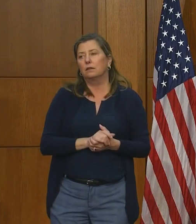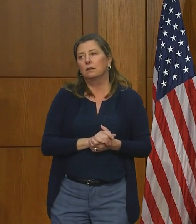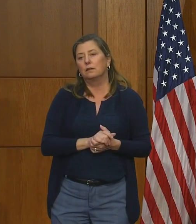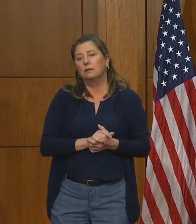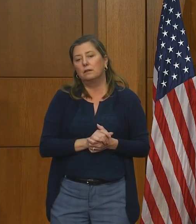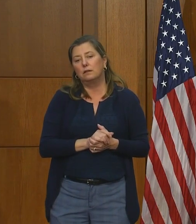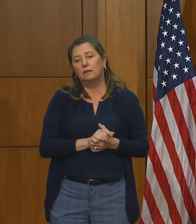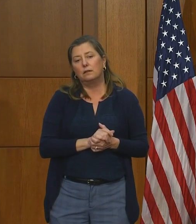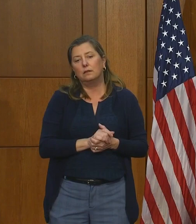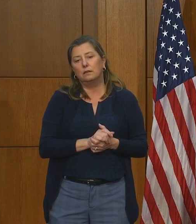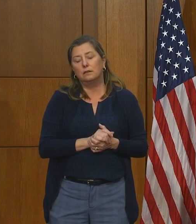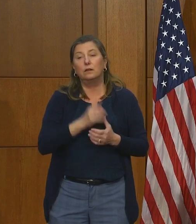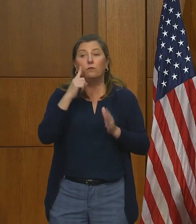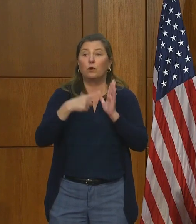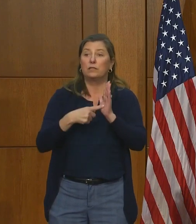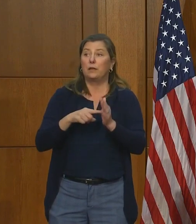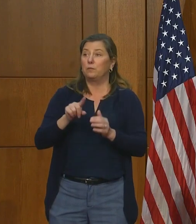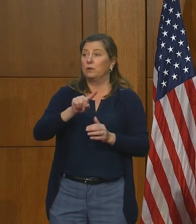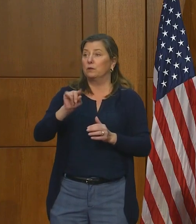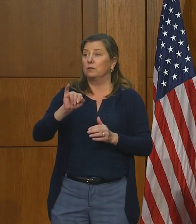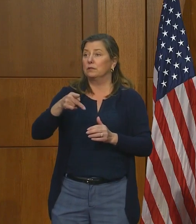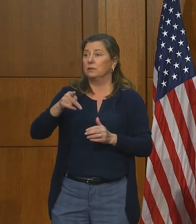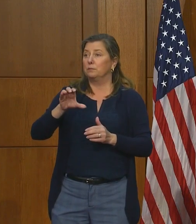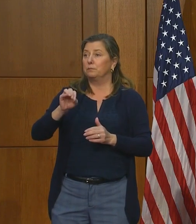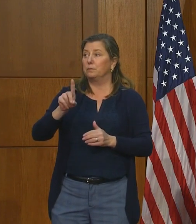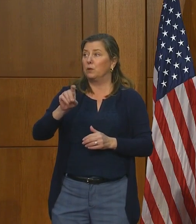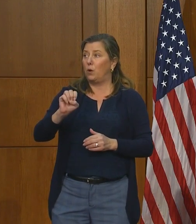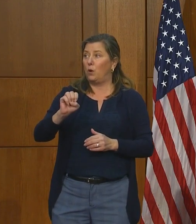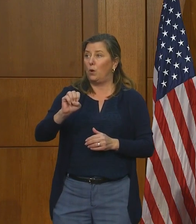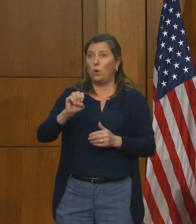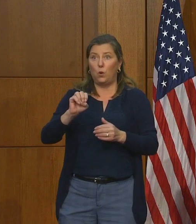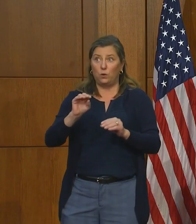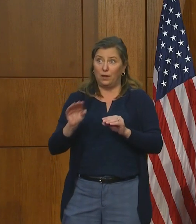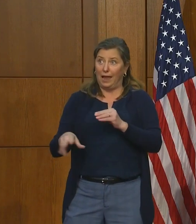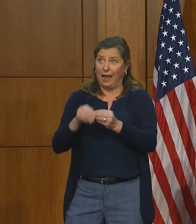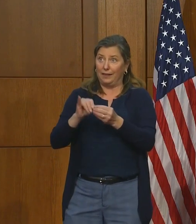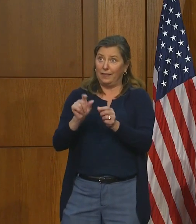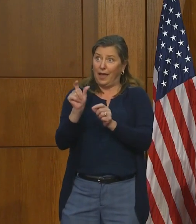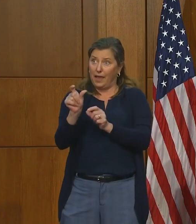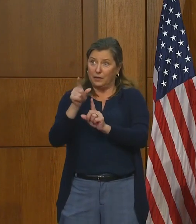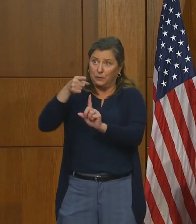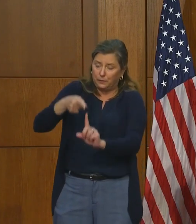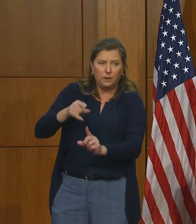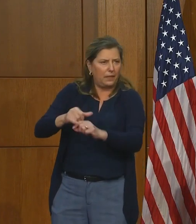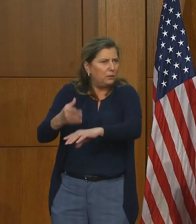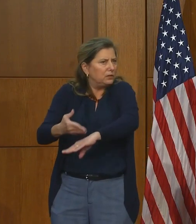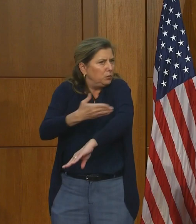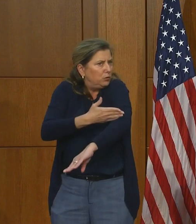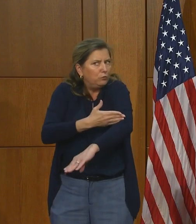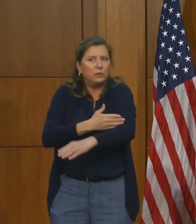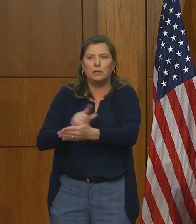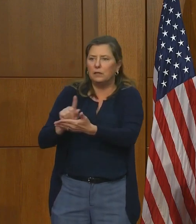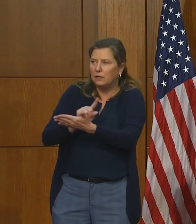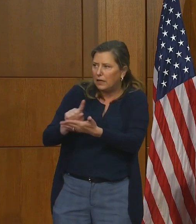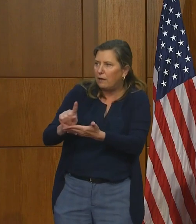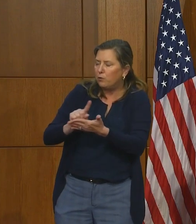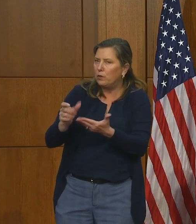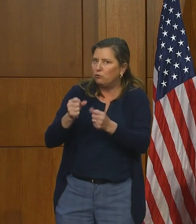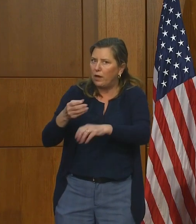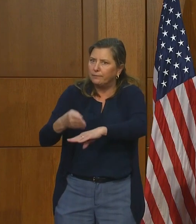BY DAY THAT. YOU COULD GO TO THE- FOR EXAMPLE THE ZIP CODE